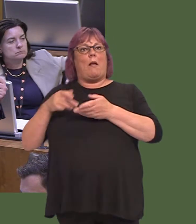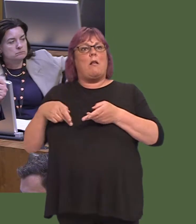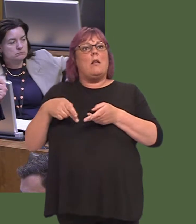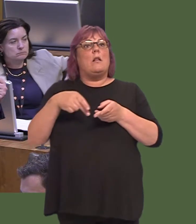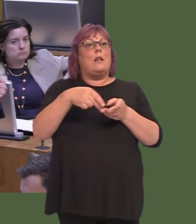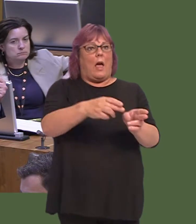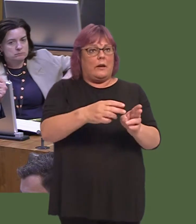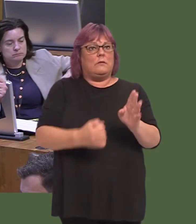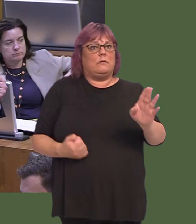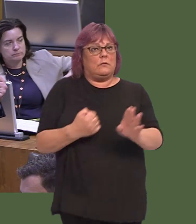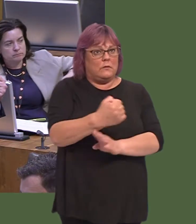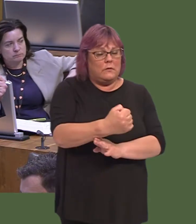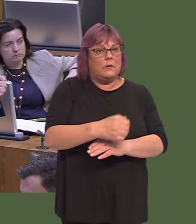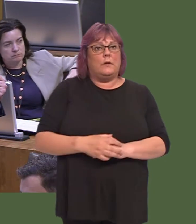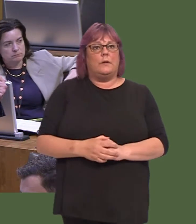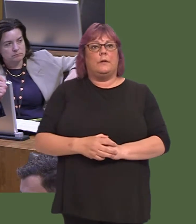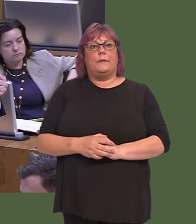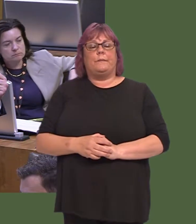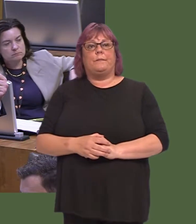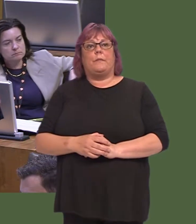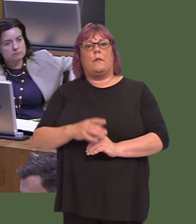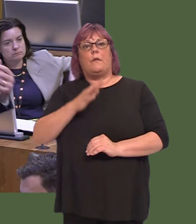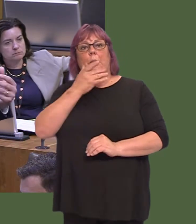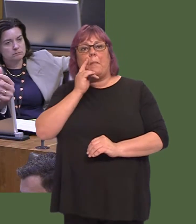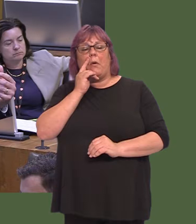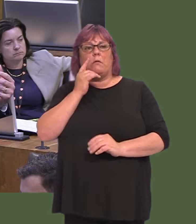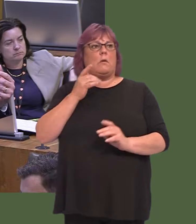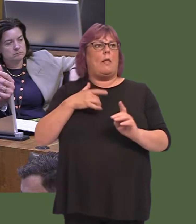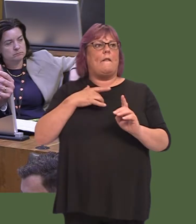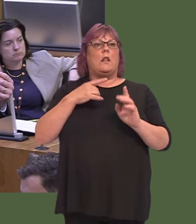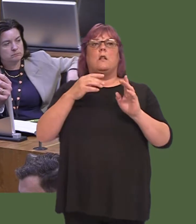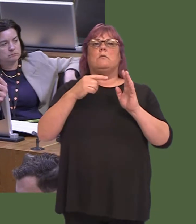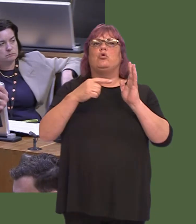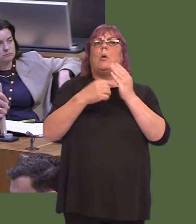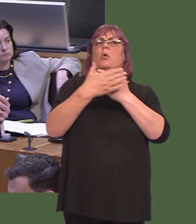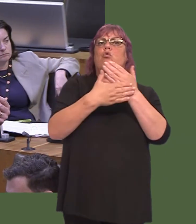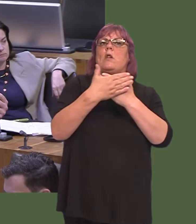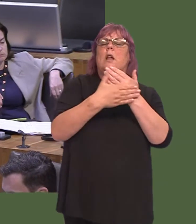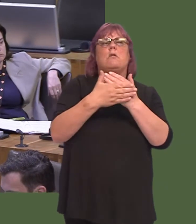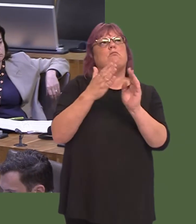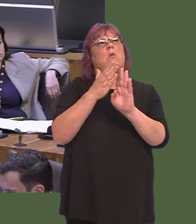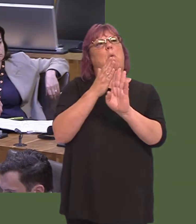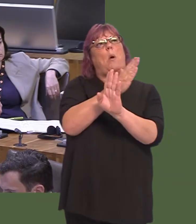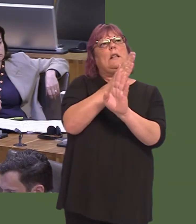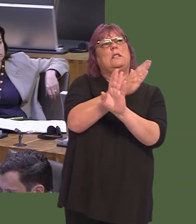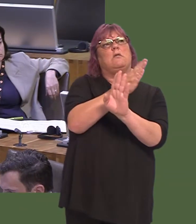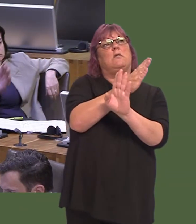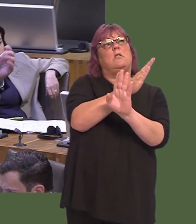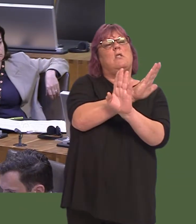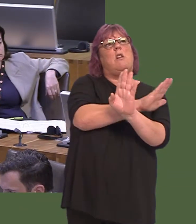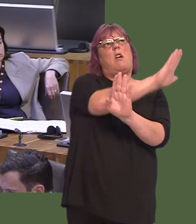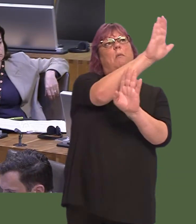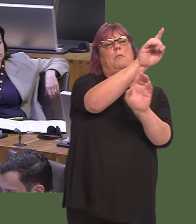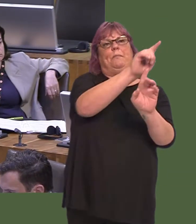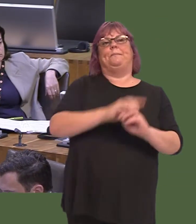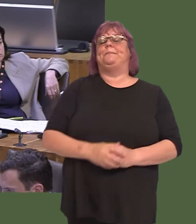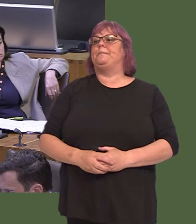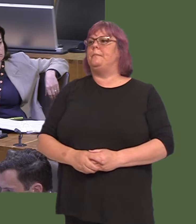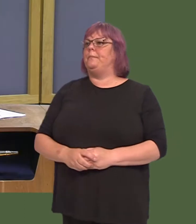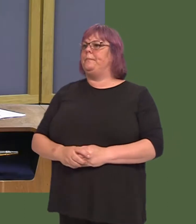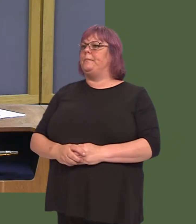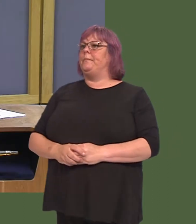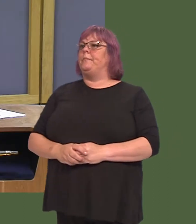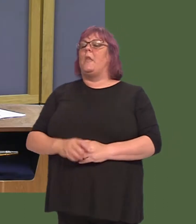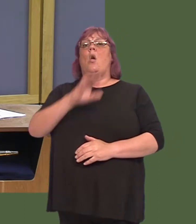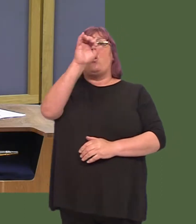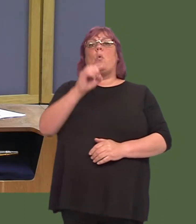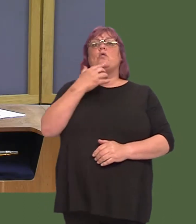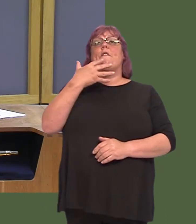a service for people at the stations from western Talbot Green, I suppose, onwards and